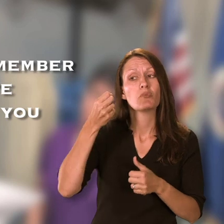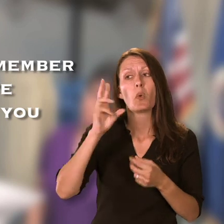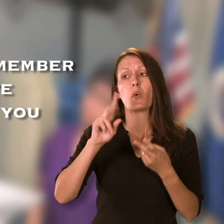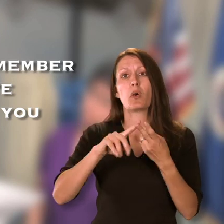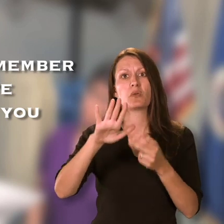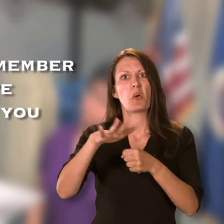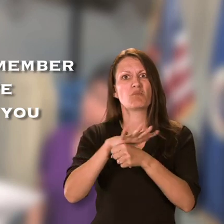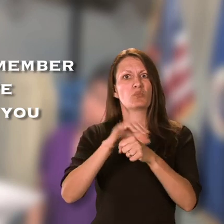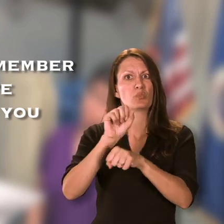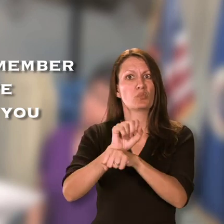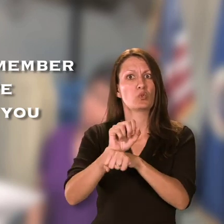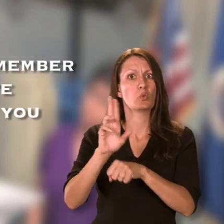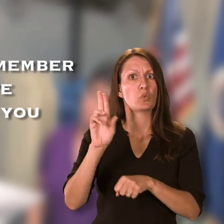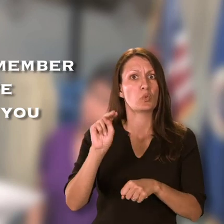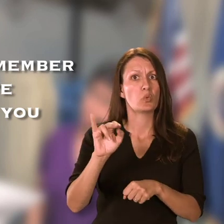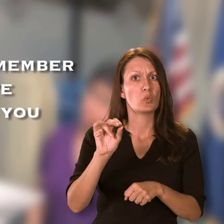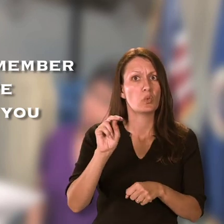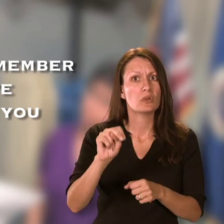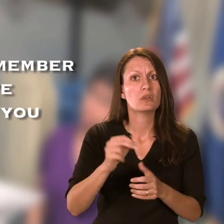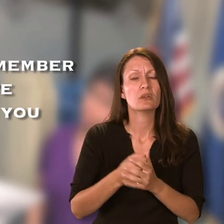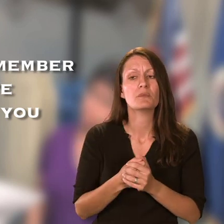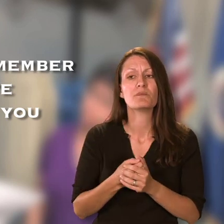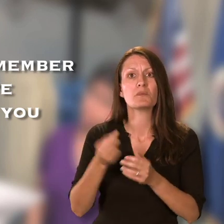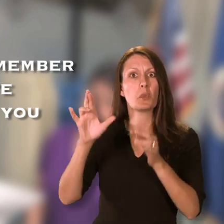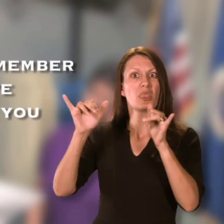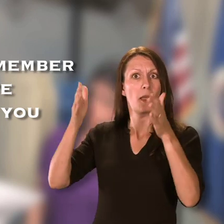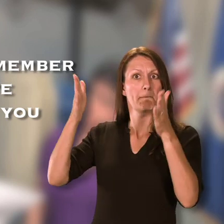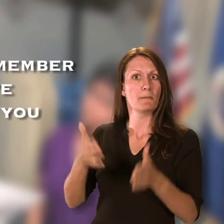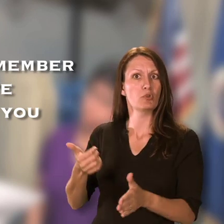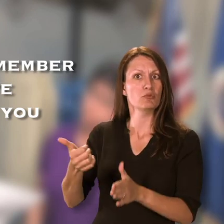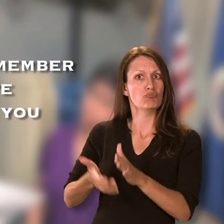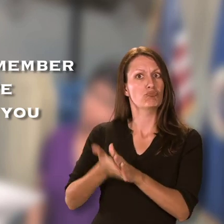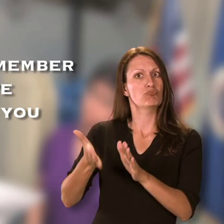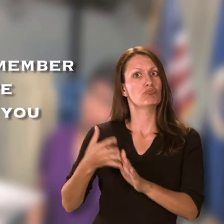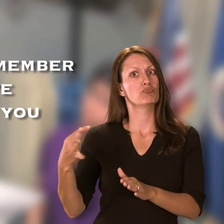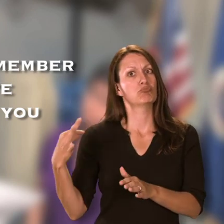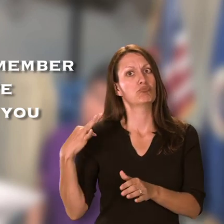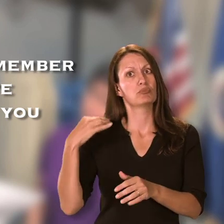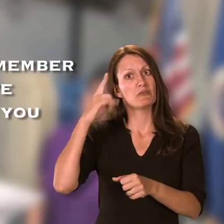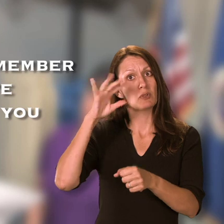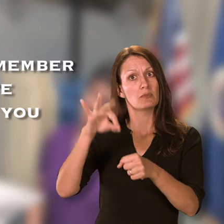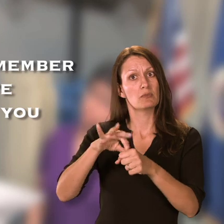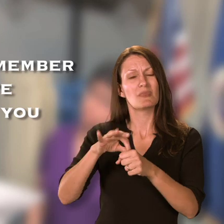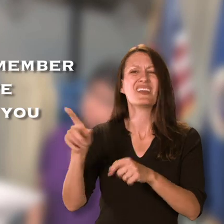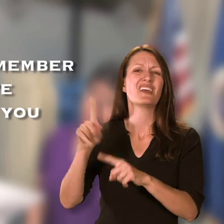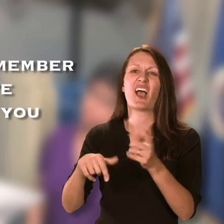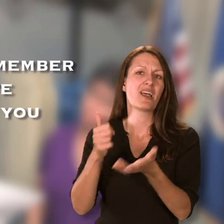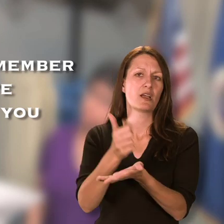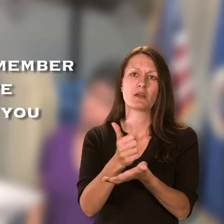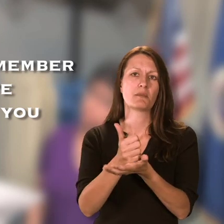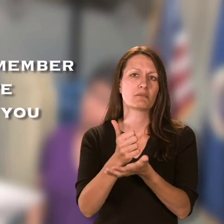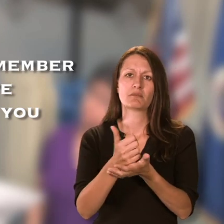or a candidate cannot assist you.